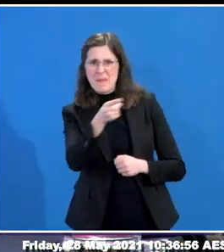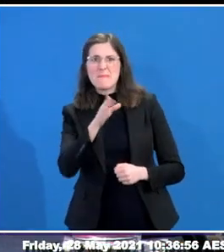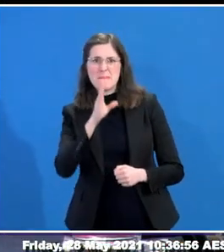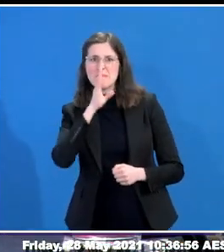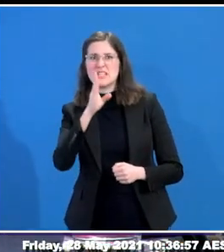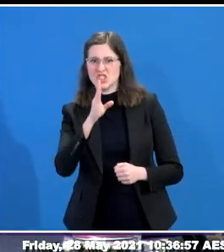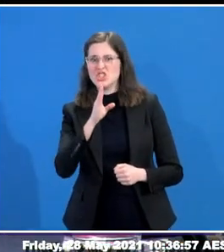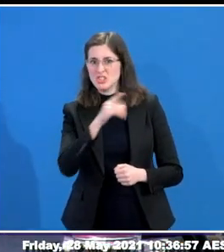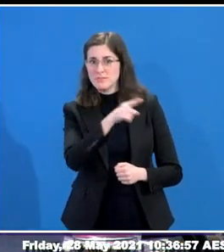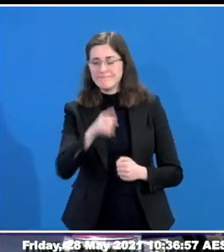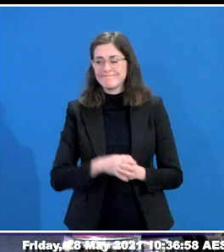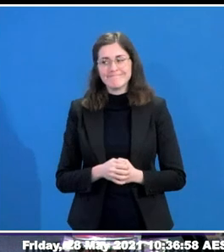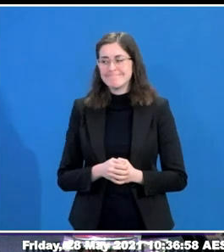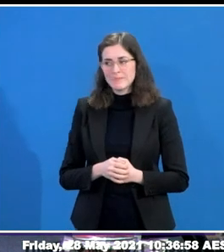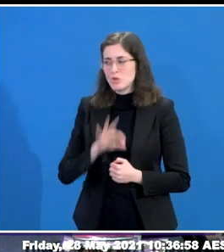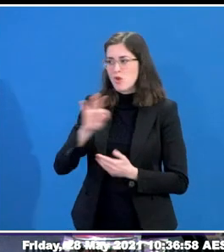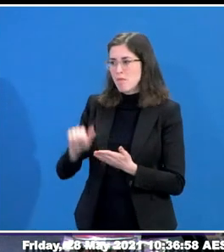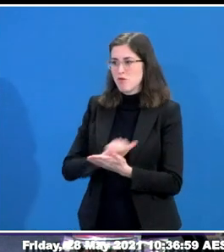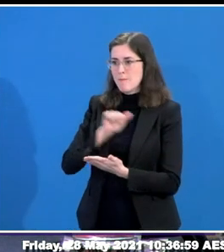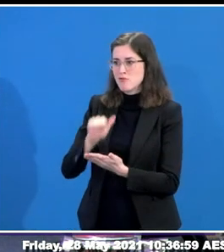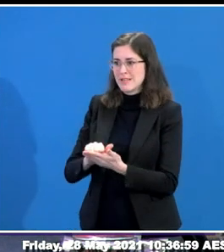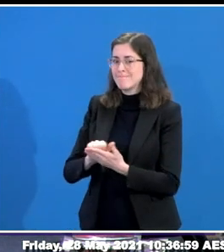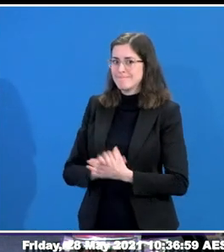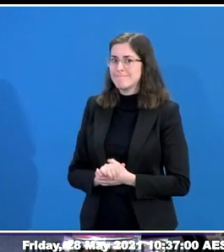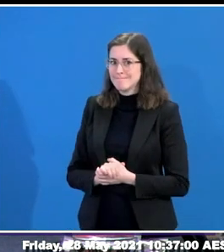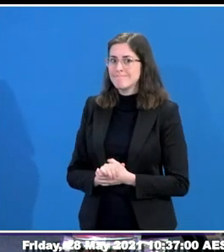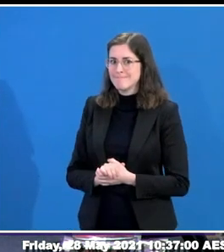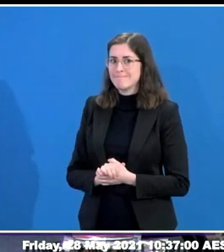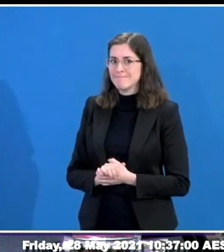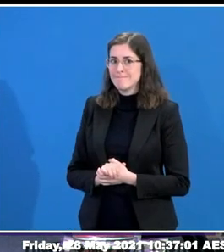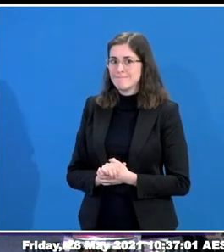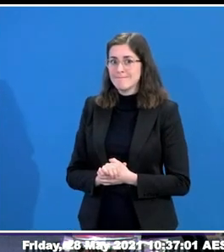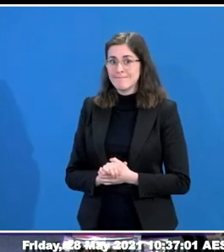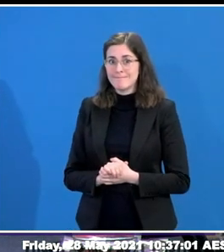Which is inappropriate. And there is a reference there to a partner, I won't ask you to